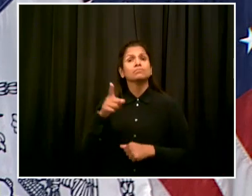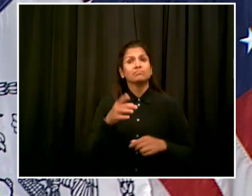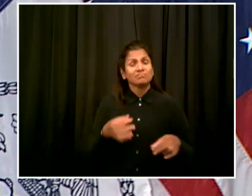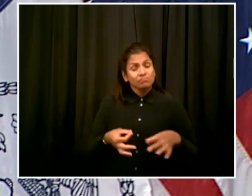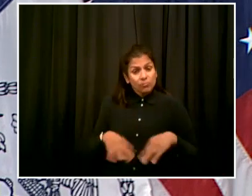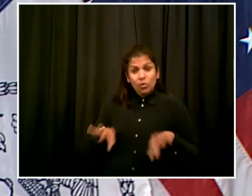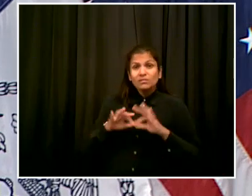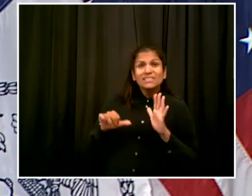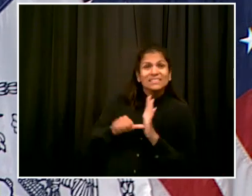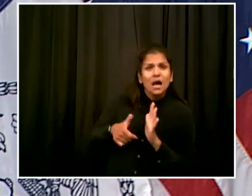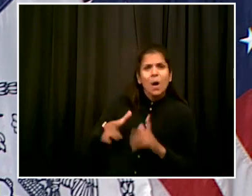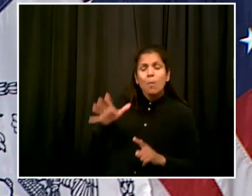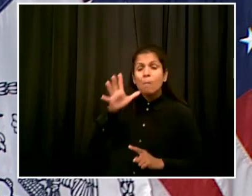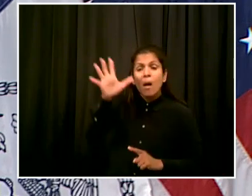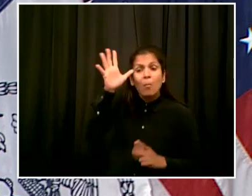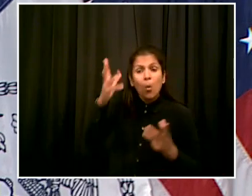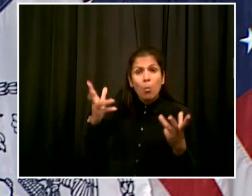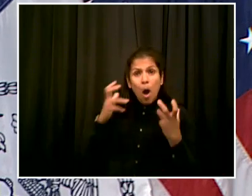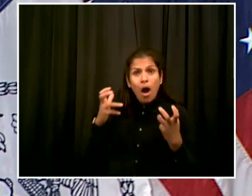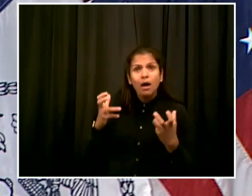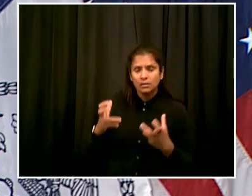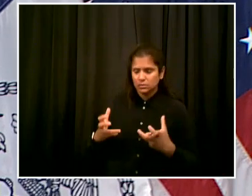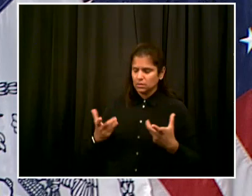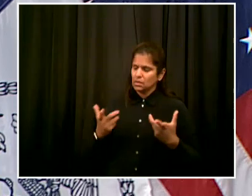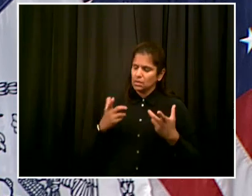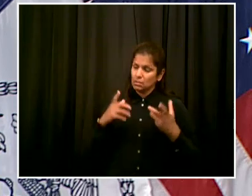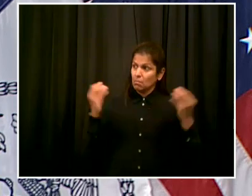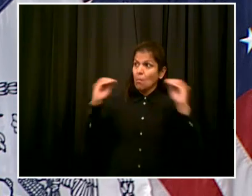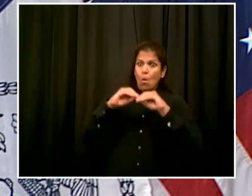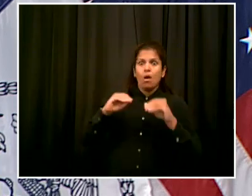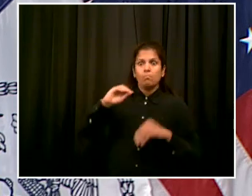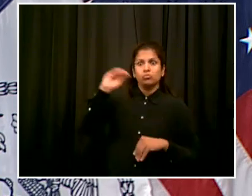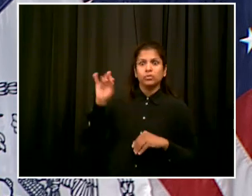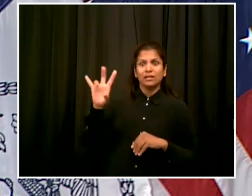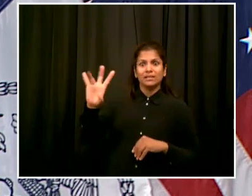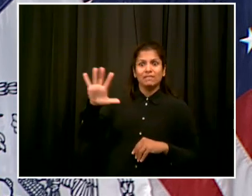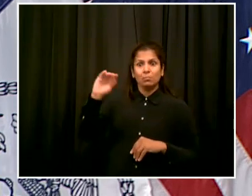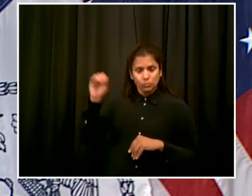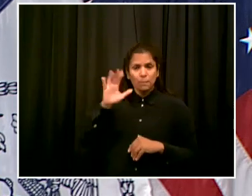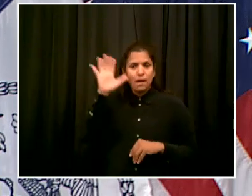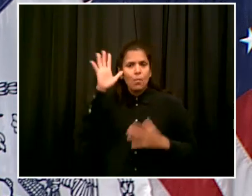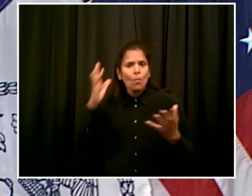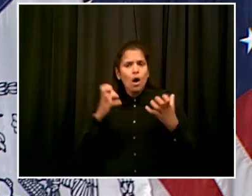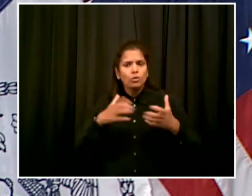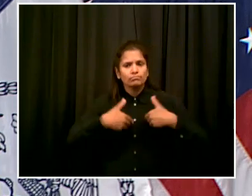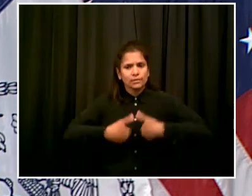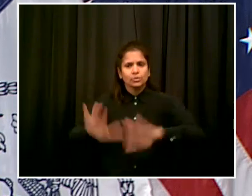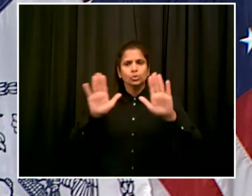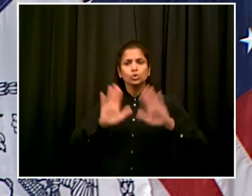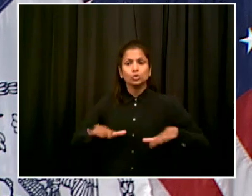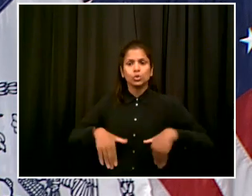NUMBER OF RESPONSE FOR A SURVEY, BUT THE VAST MAJORITY